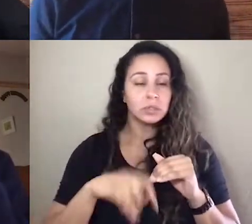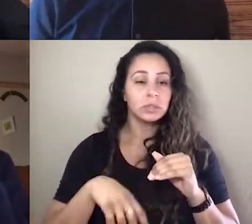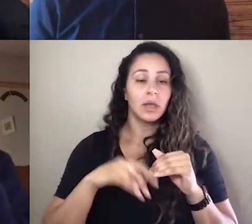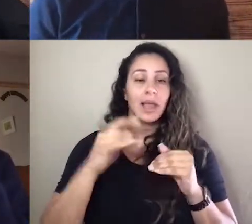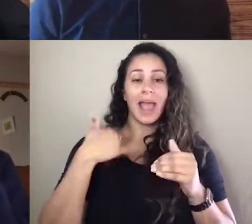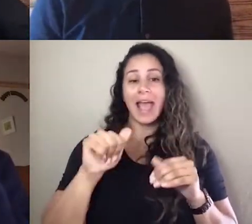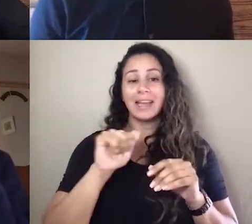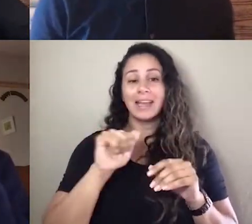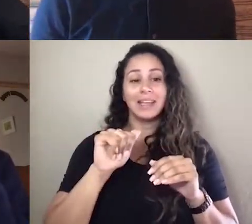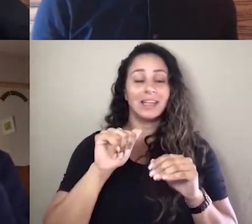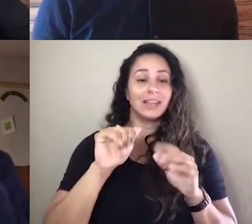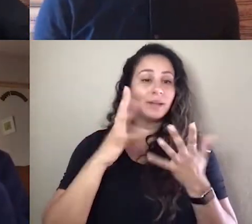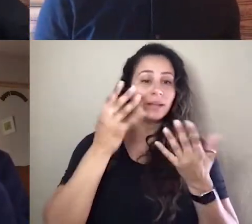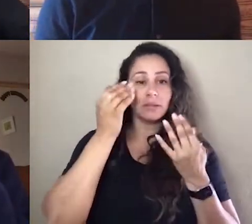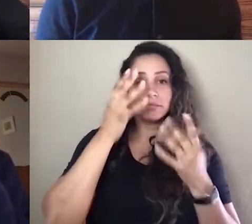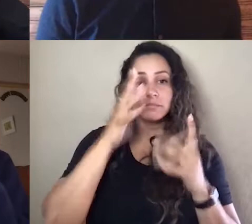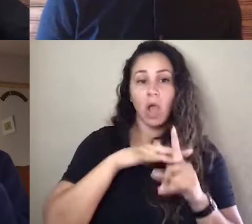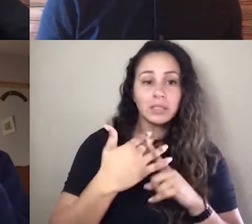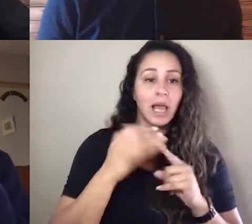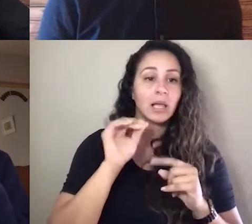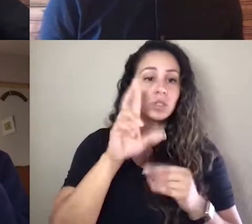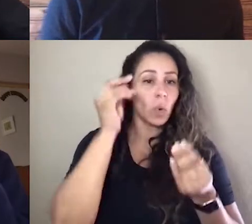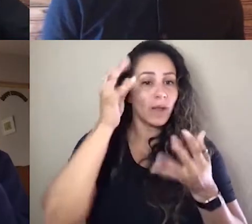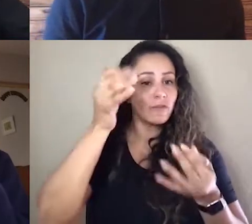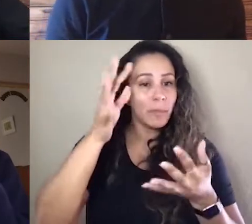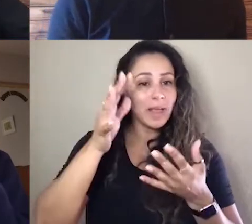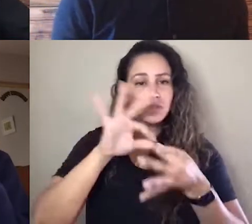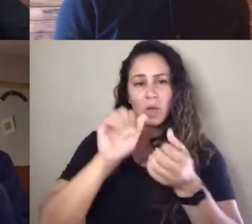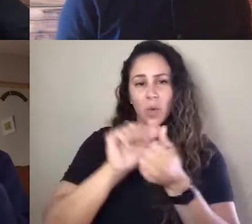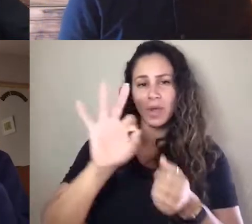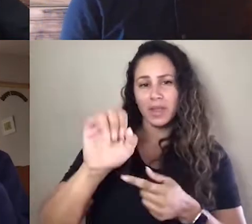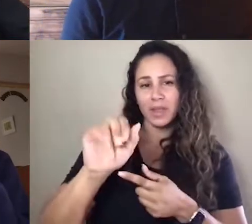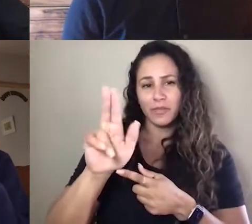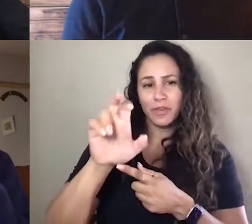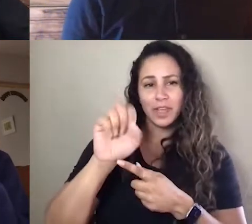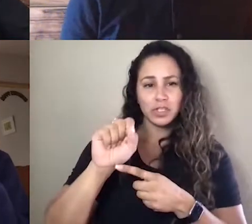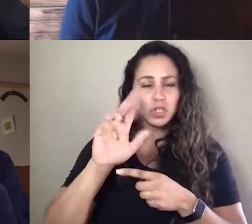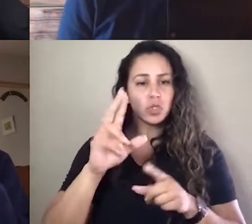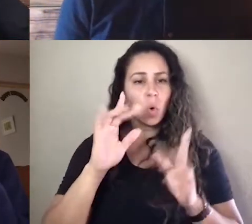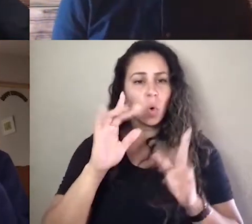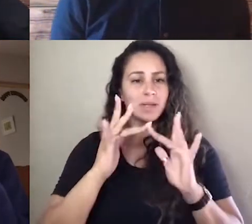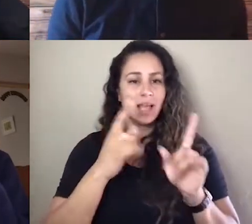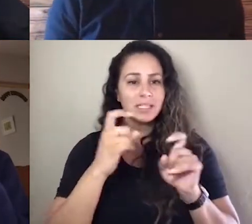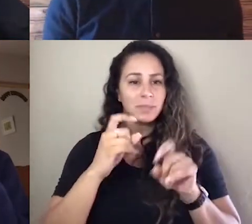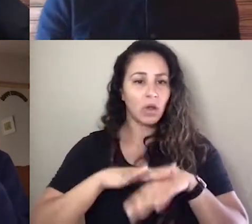AND IF ANYONE HAS IMAGES THEY ARE LOOKING FOR ON SPEED, I WOULD LOVE TO HEAR MORE.